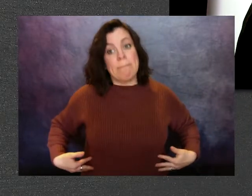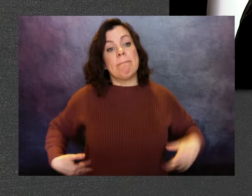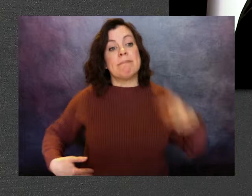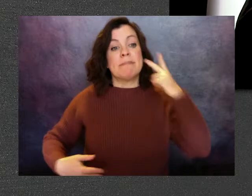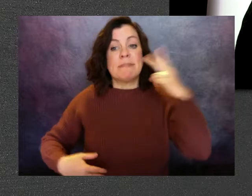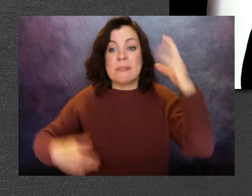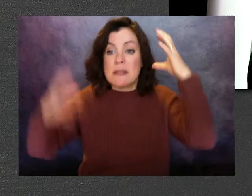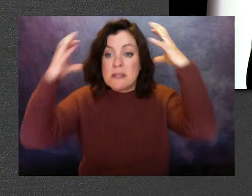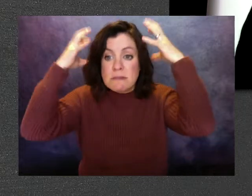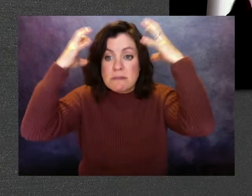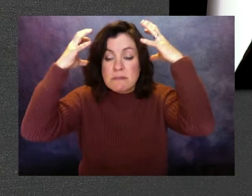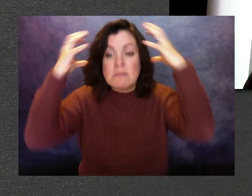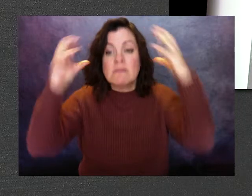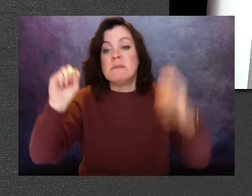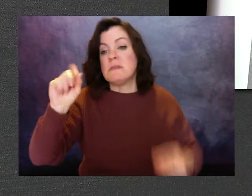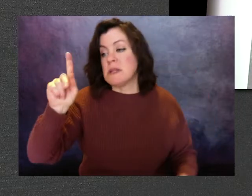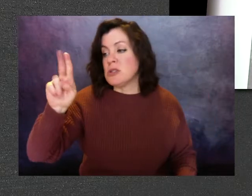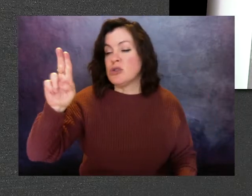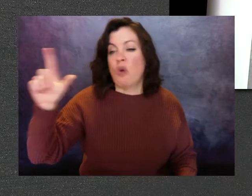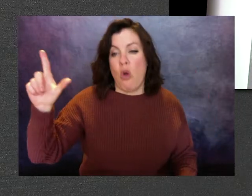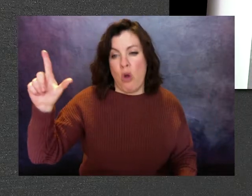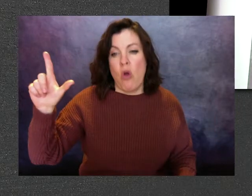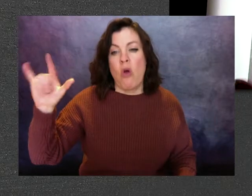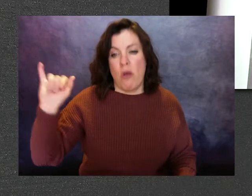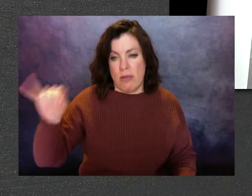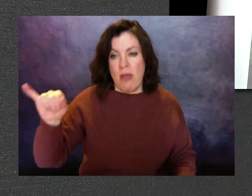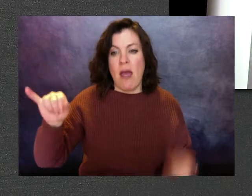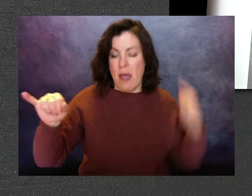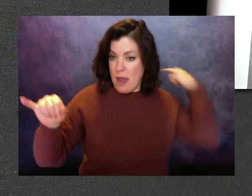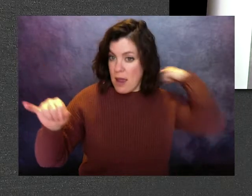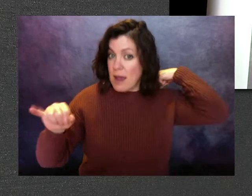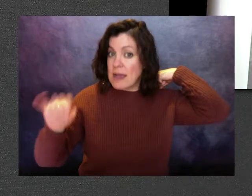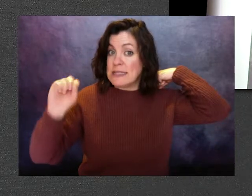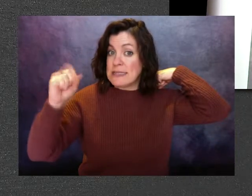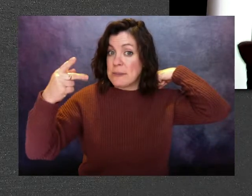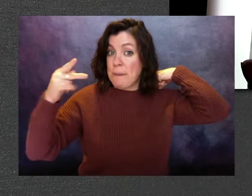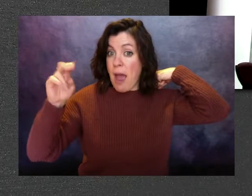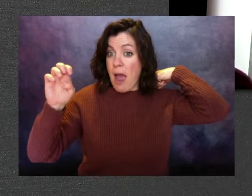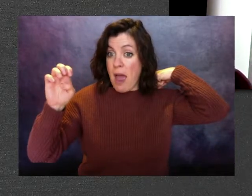And how its connected to the backbone. So that is a healthy cat